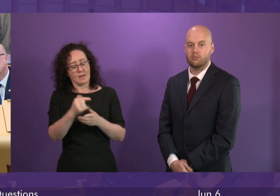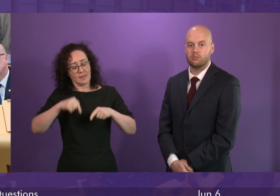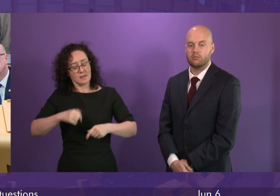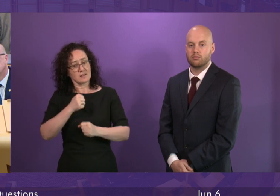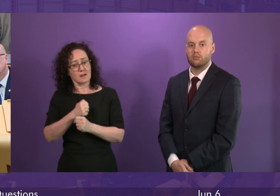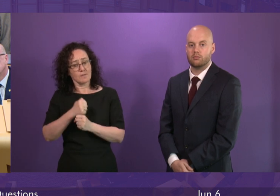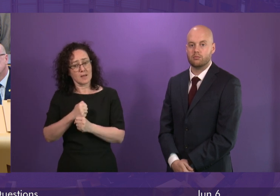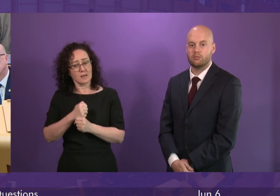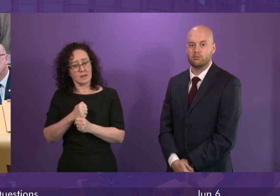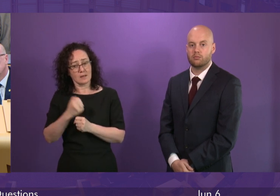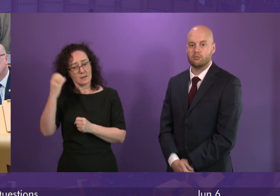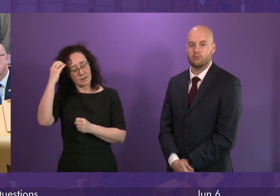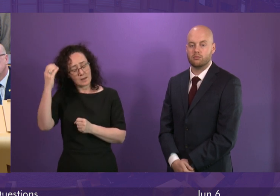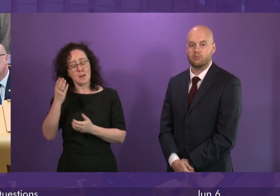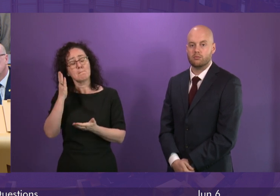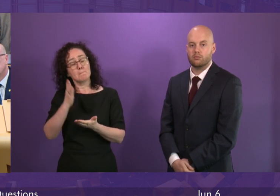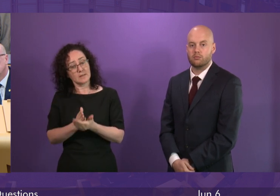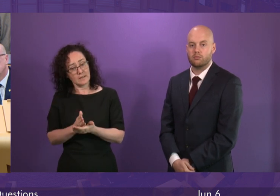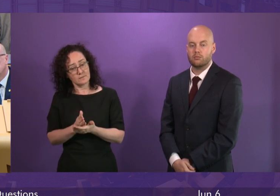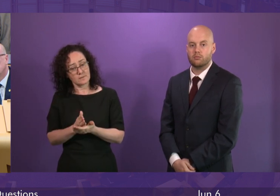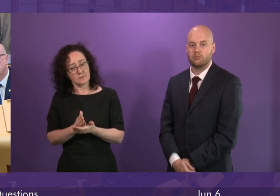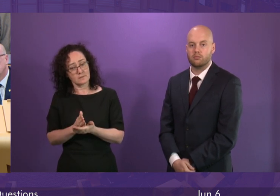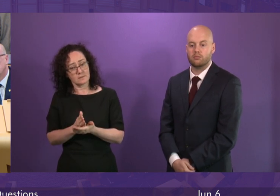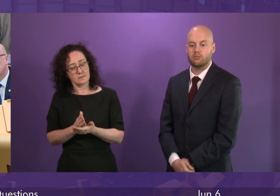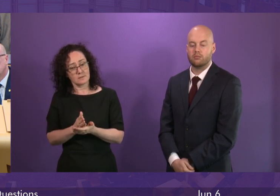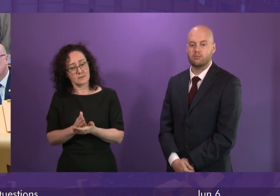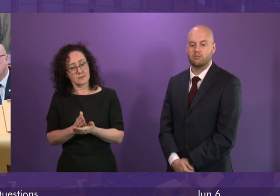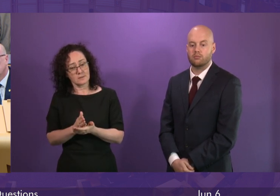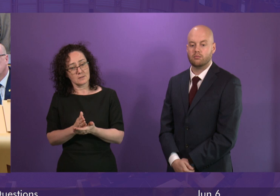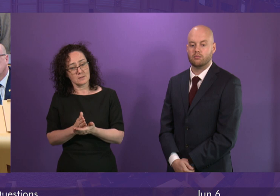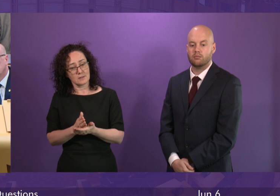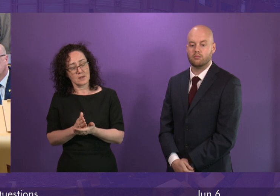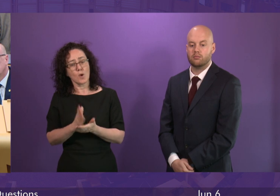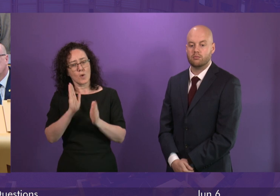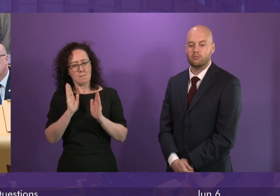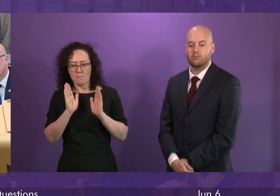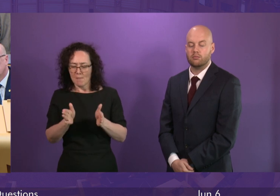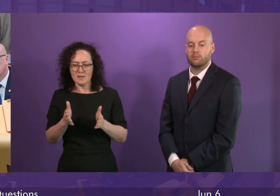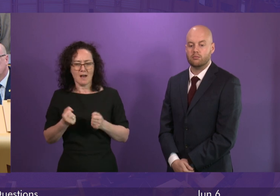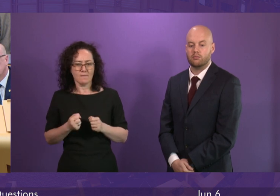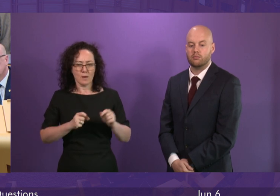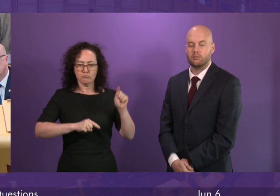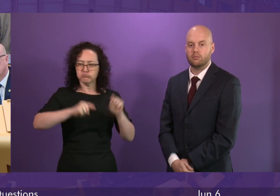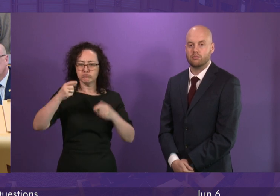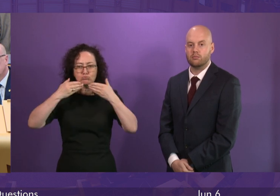there is a very strong need for a wide range of services to be provided at St John’s